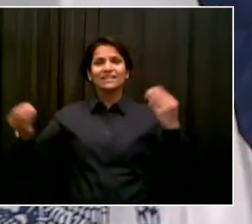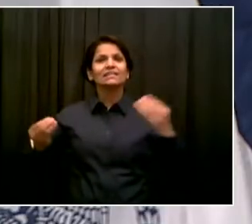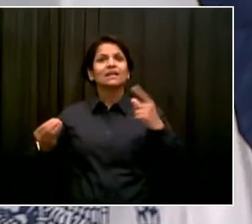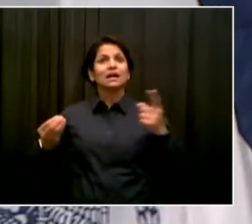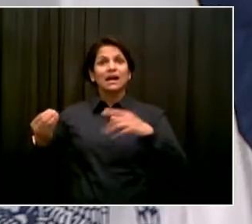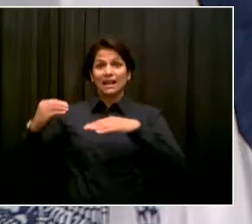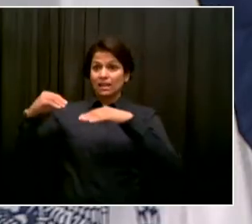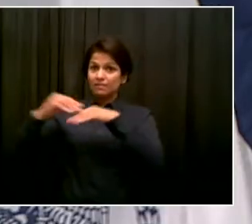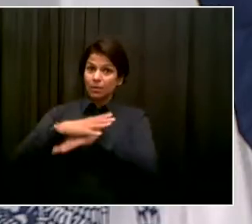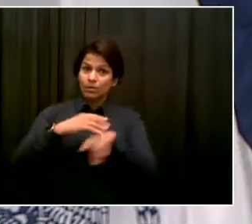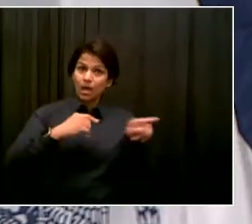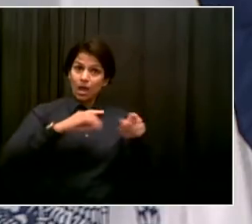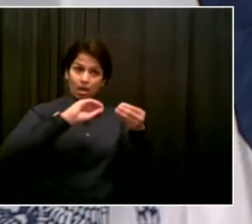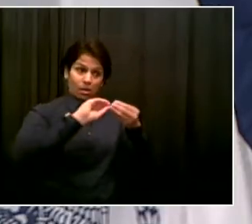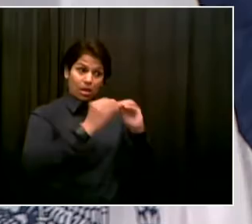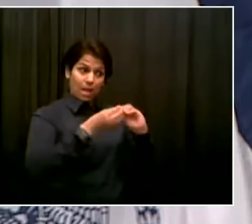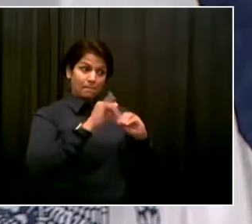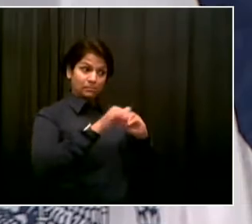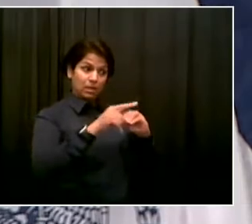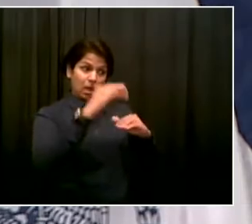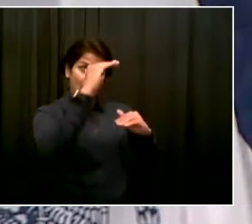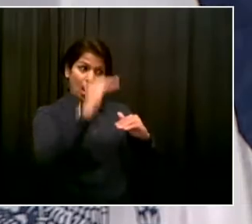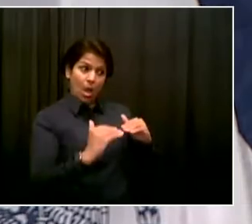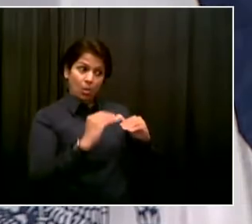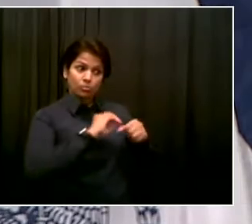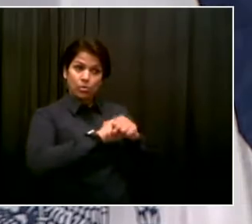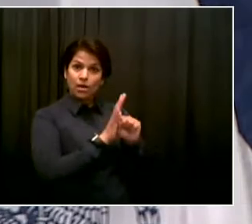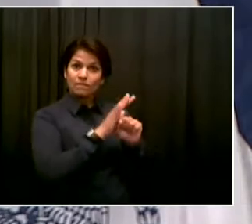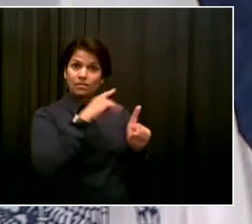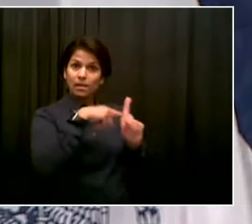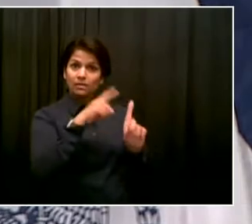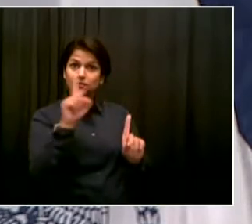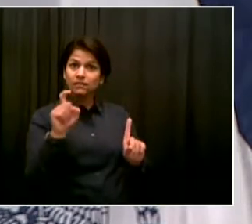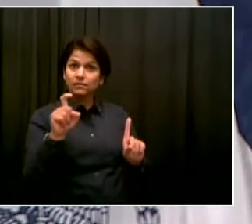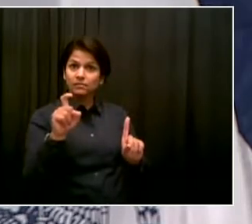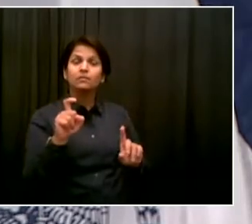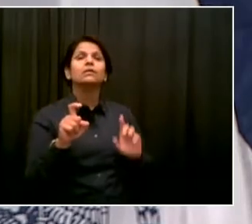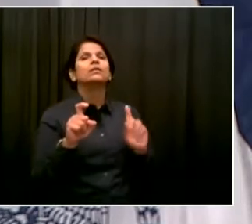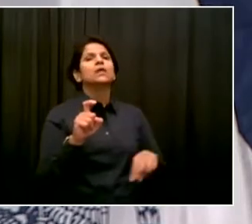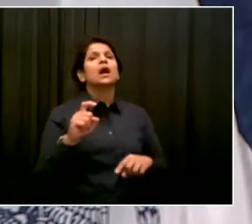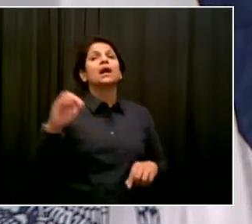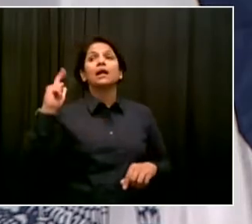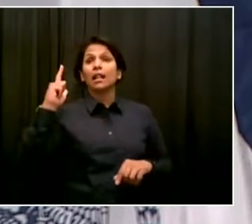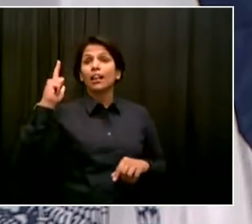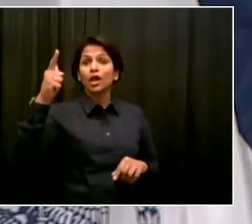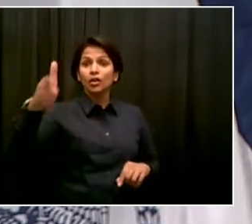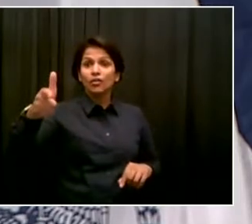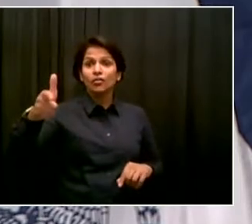LALOW SMORE PEOPLE, LIKE MYSELF TO BE OUTDOORS, HOW MUCH IS THAT PART OF THE IMPROVING PICTURE